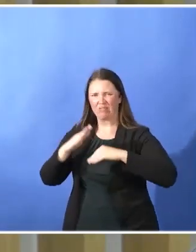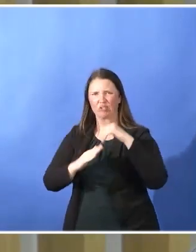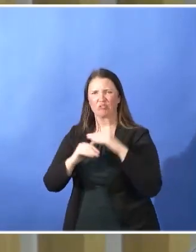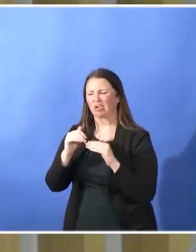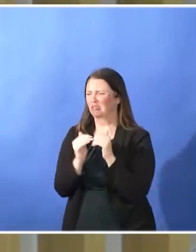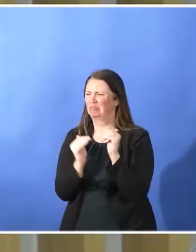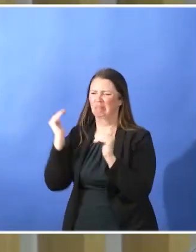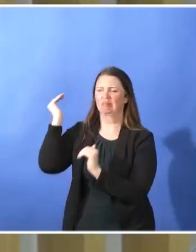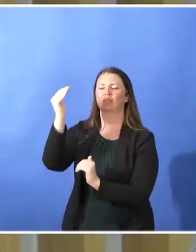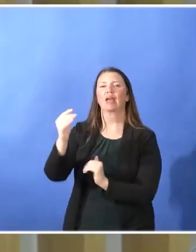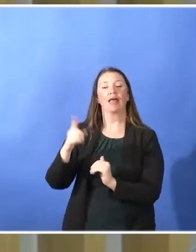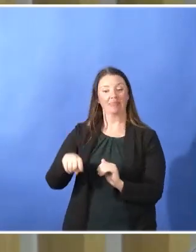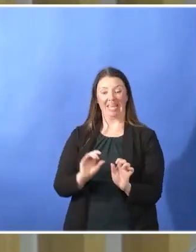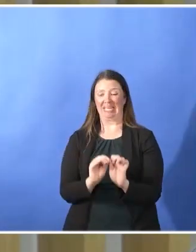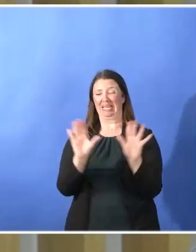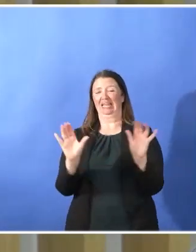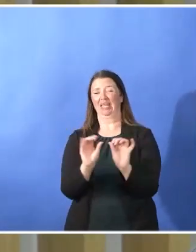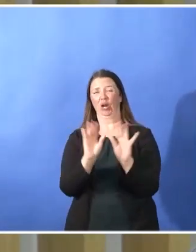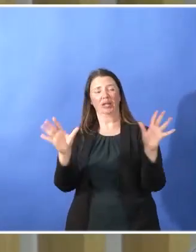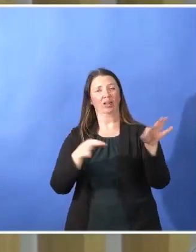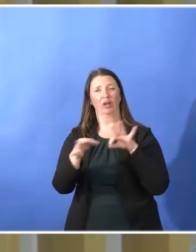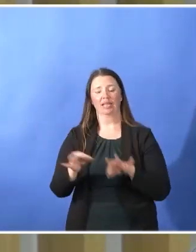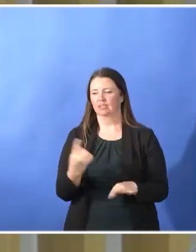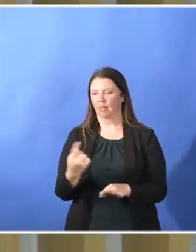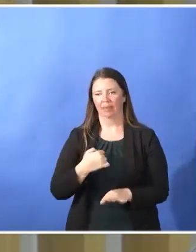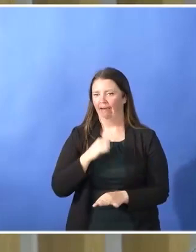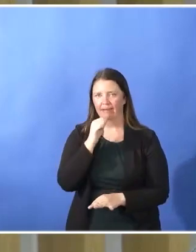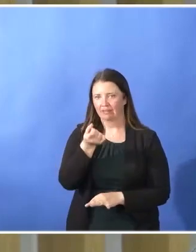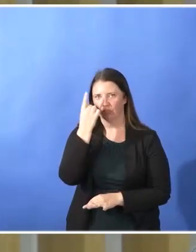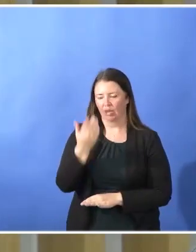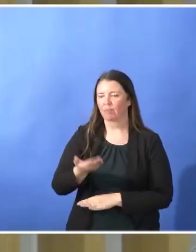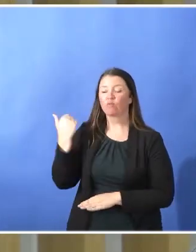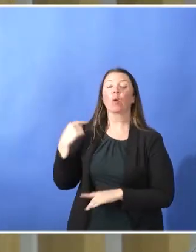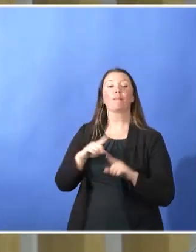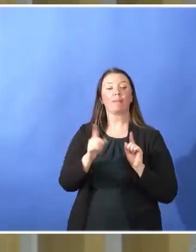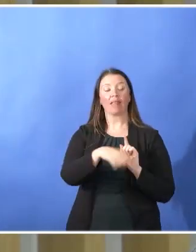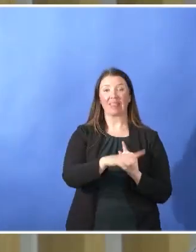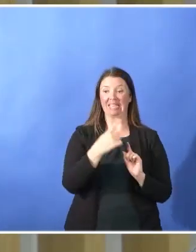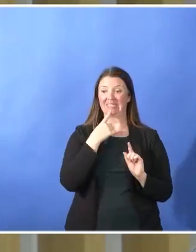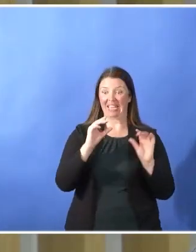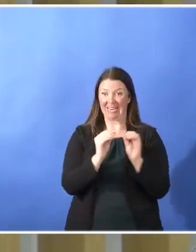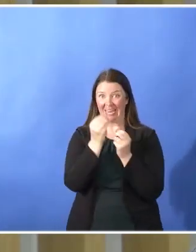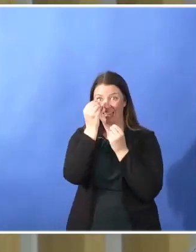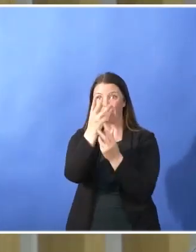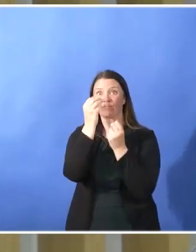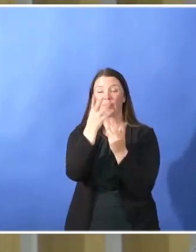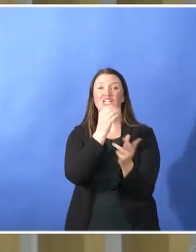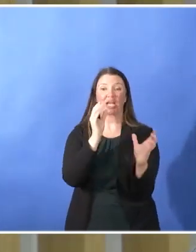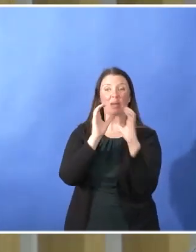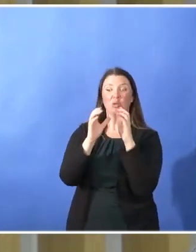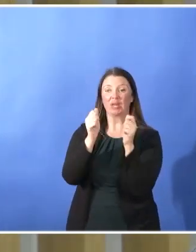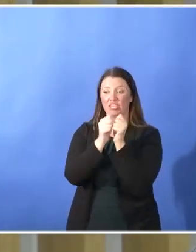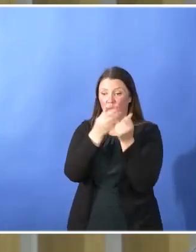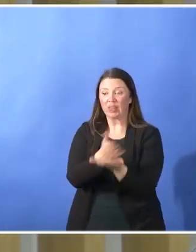COMMUNICATION WITH THE PUBLIC IS A CRITICAL PART OF SUCCESS IN THEIR MISSION.